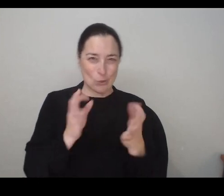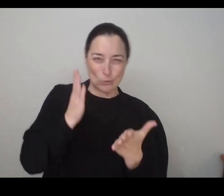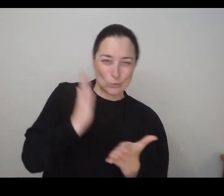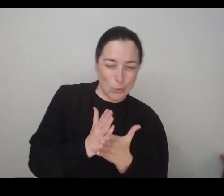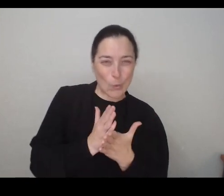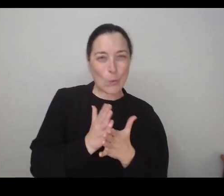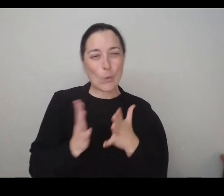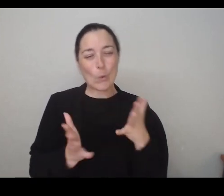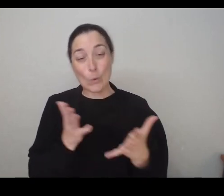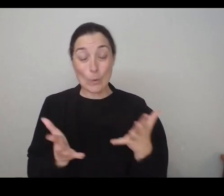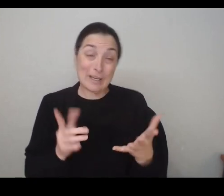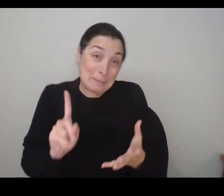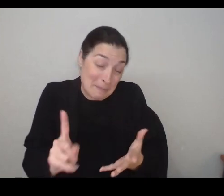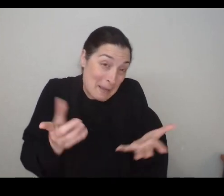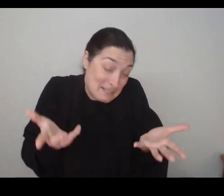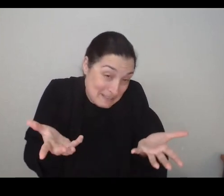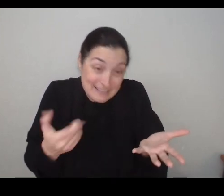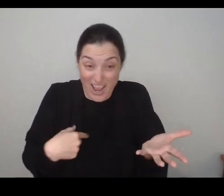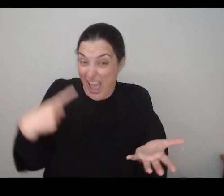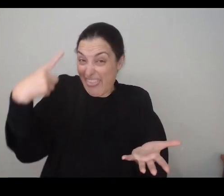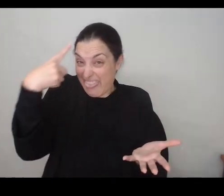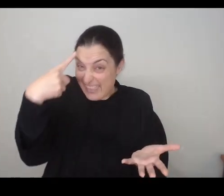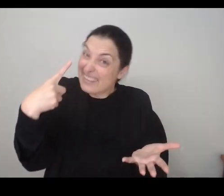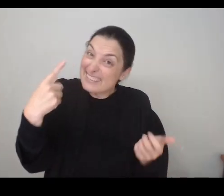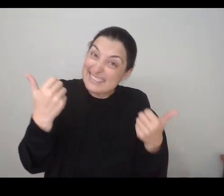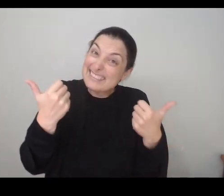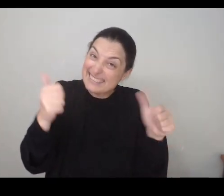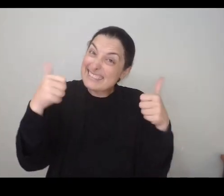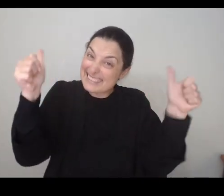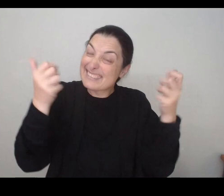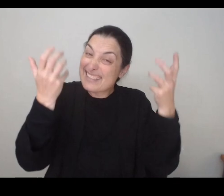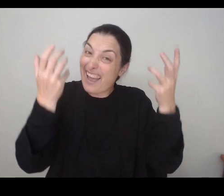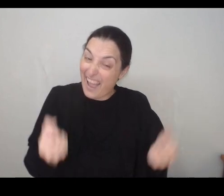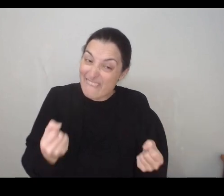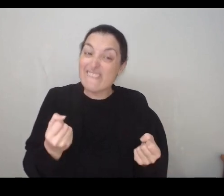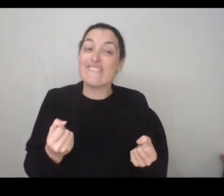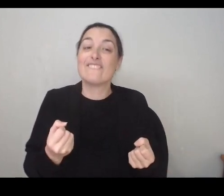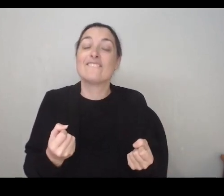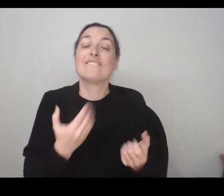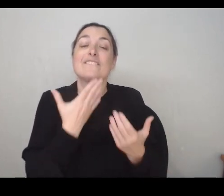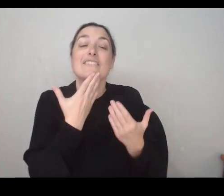I mean, I think, we succeeded, thanks to the National Gallery,